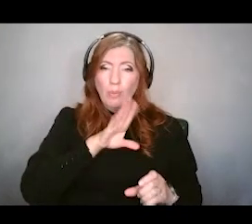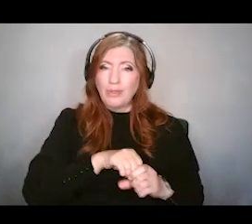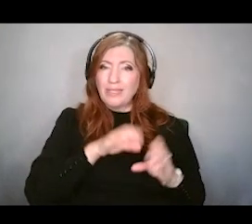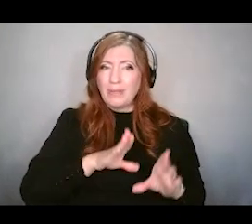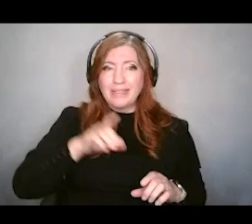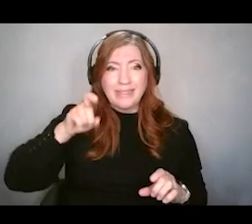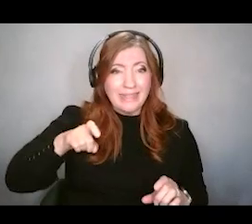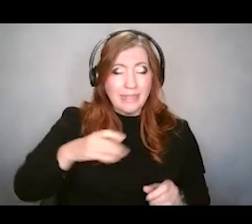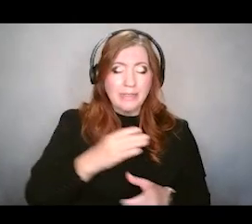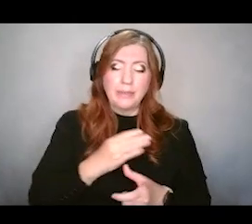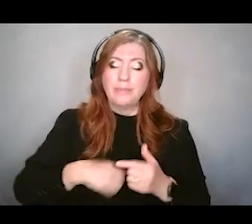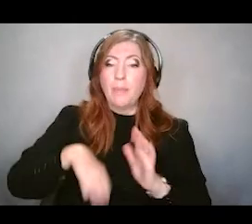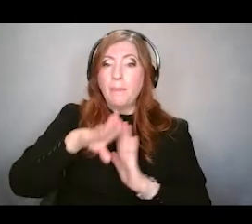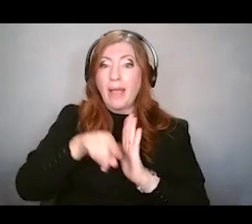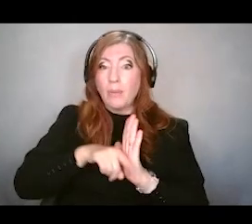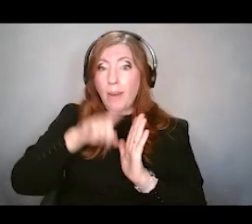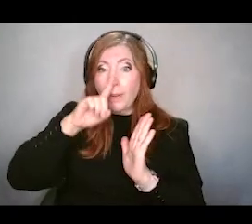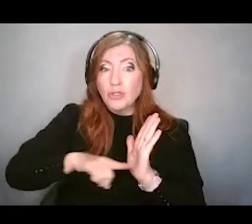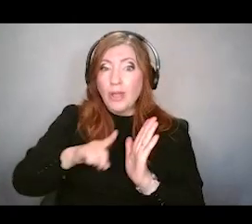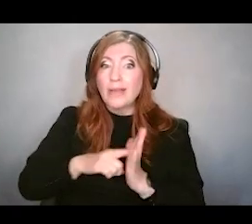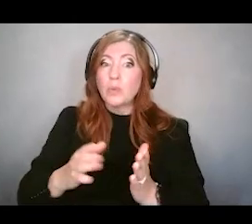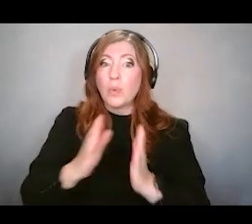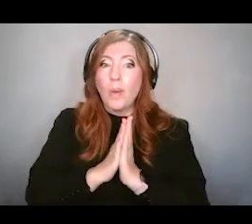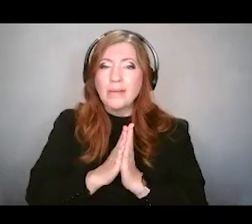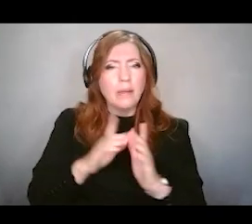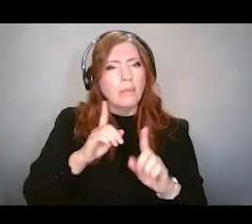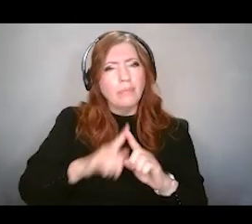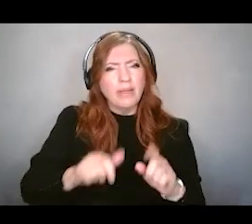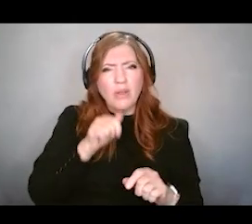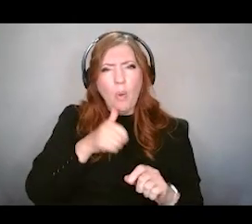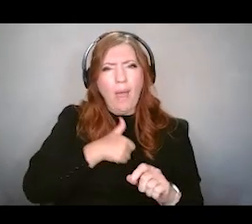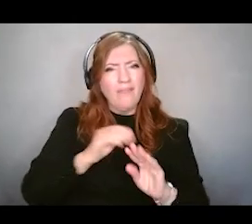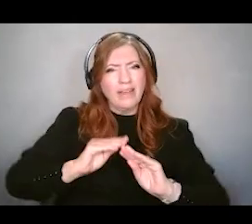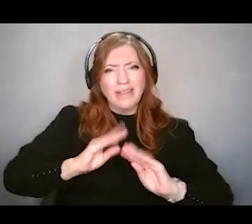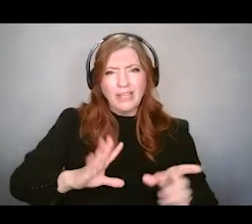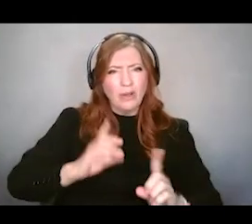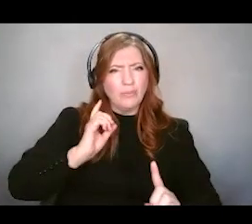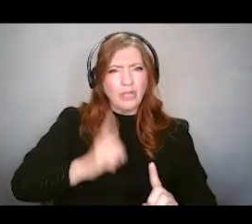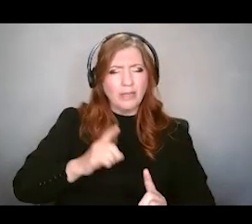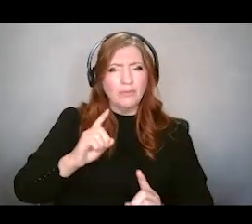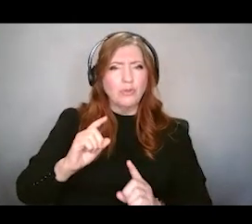being requested without a clear connection to grant objectives? Are staff asking for